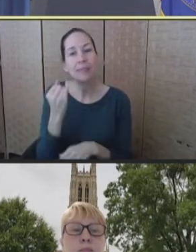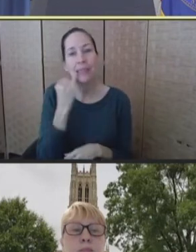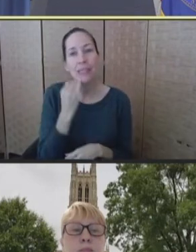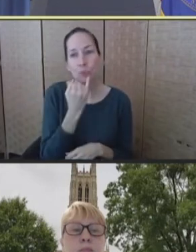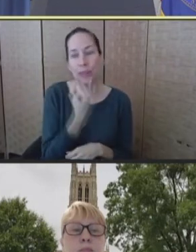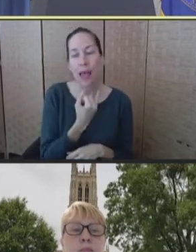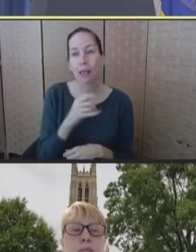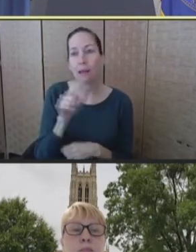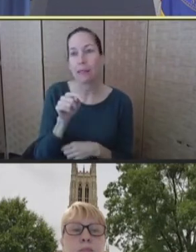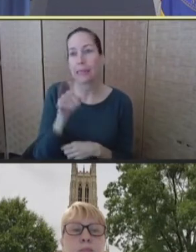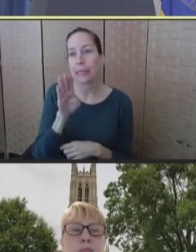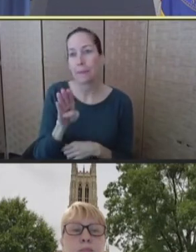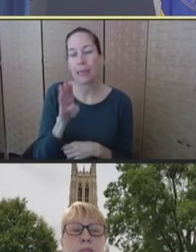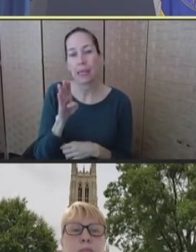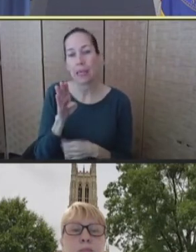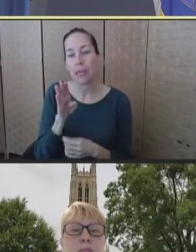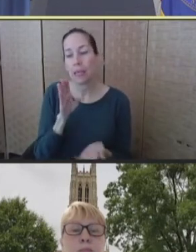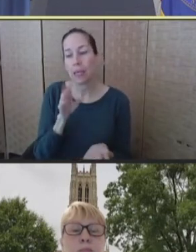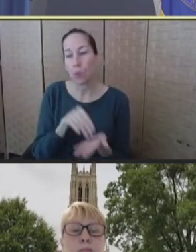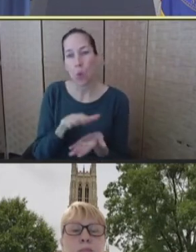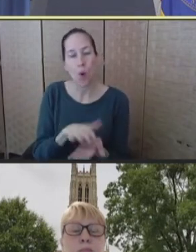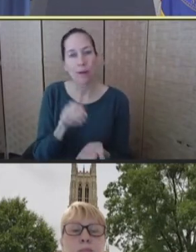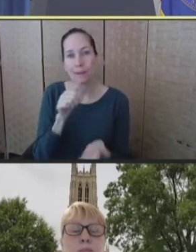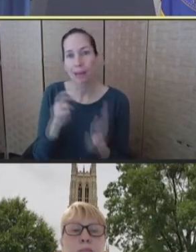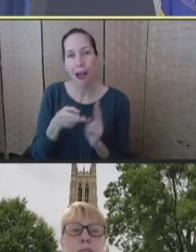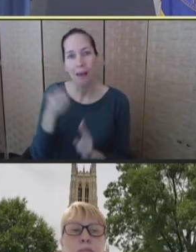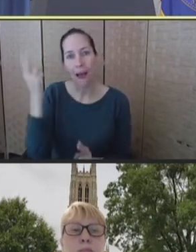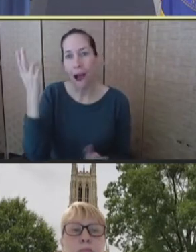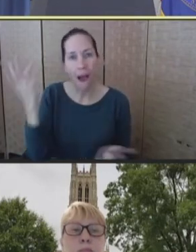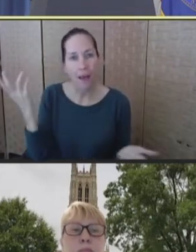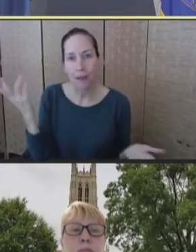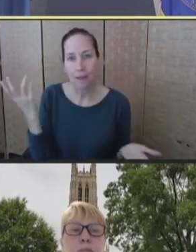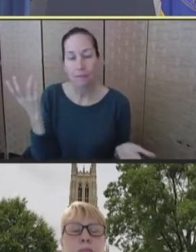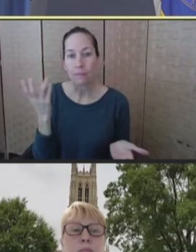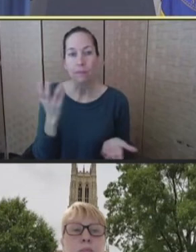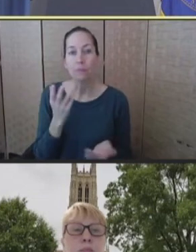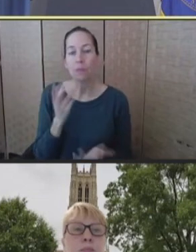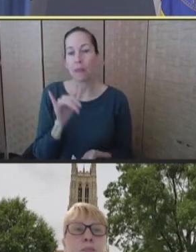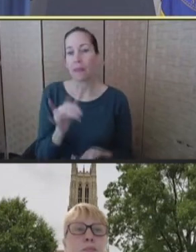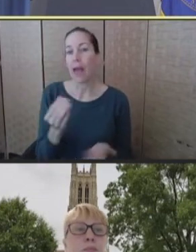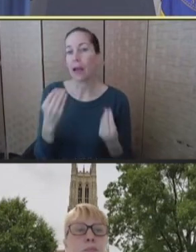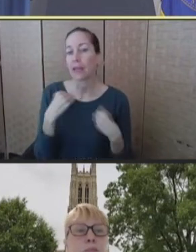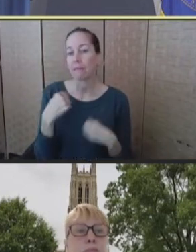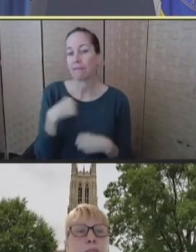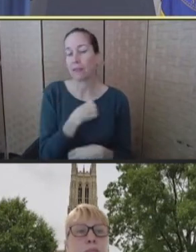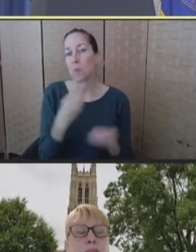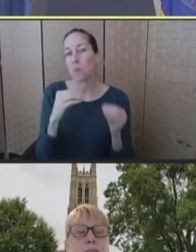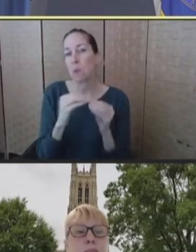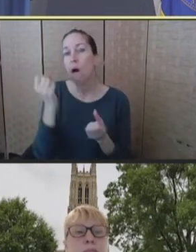burden is not very high. So, again, I think that provides us with a little more insight into the possible mechanisms.